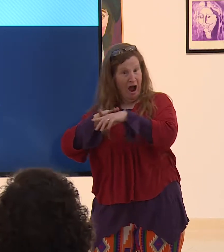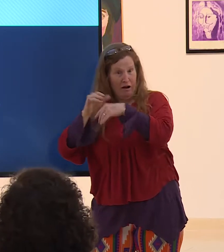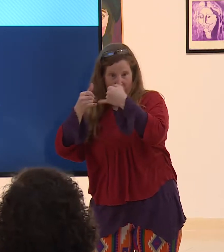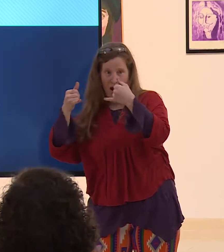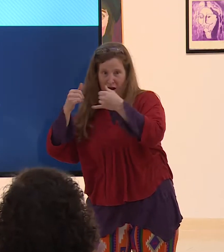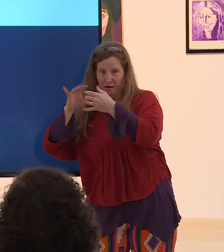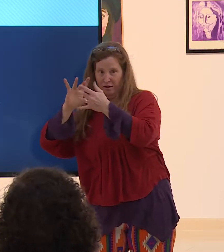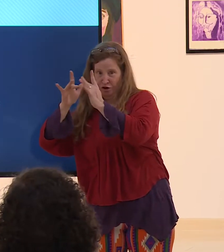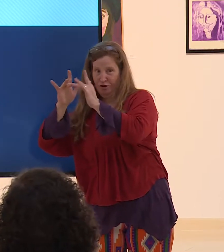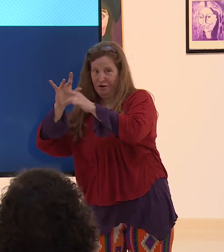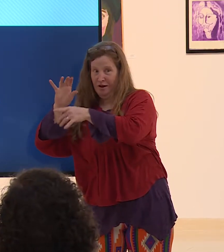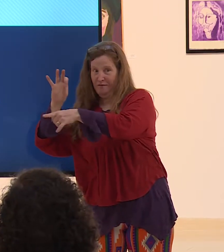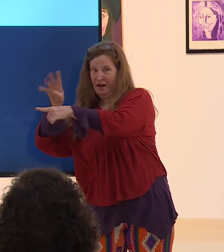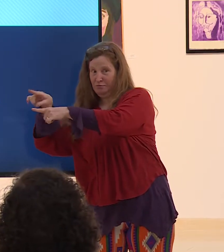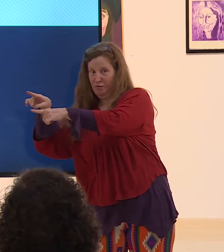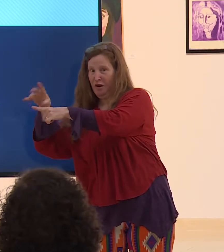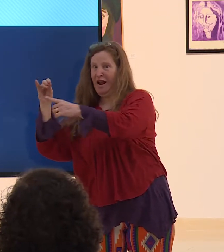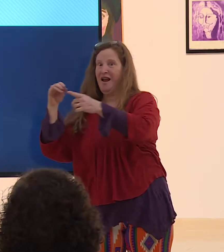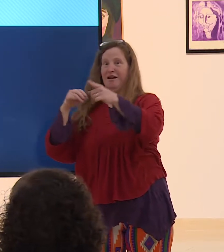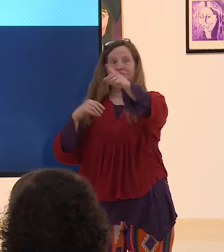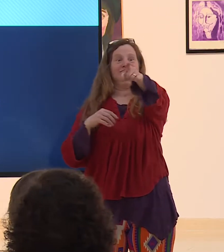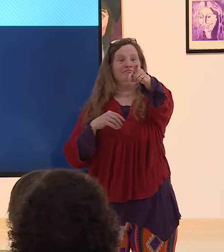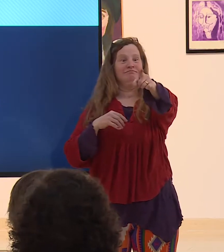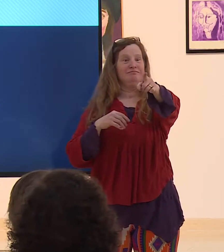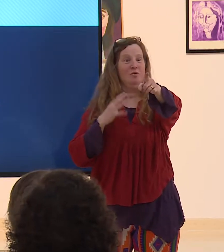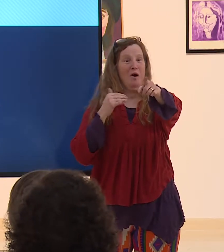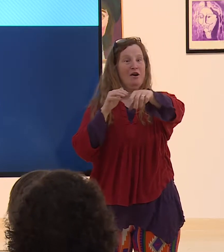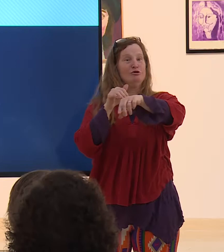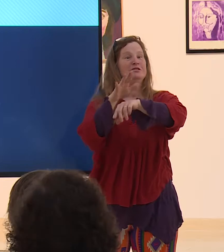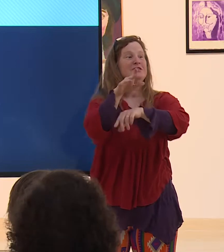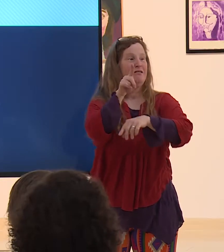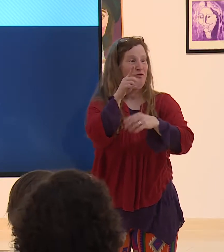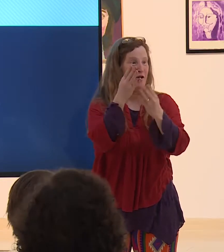you joined the De'VIA community, the Facebook group, but also why